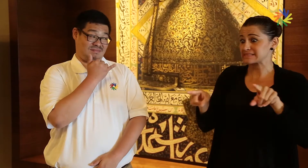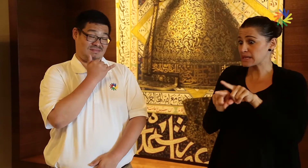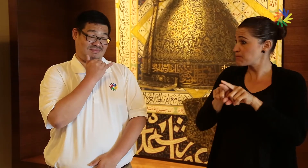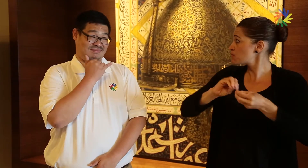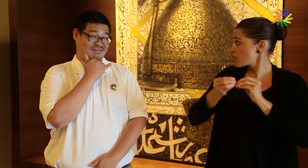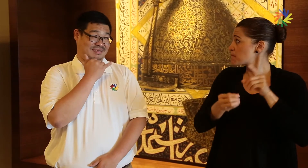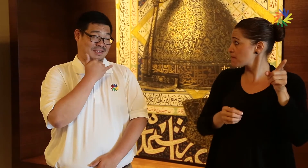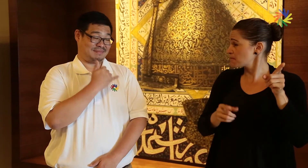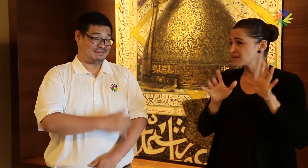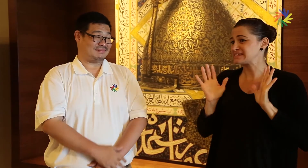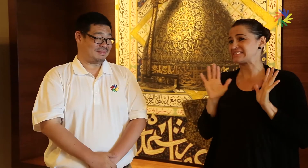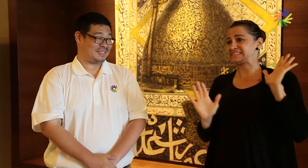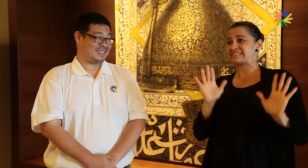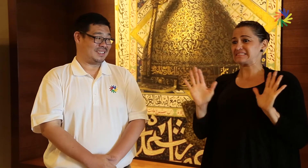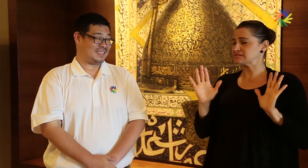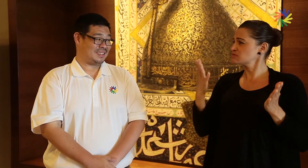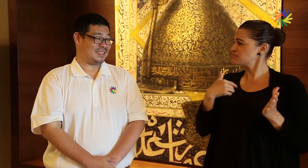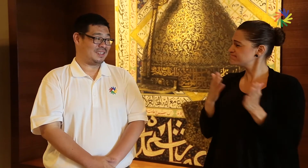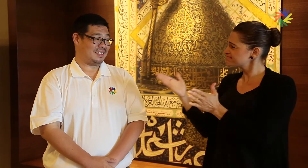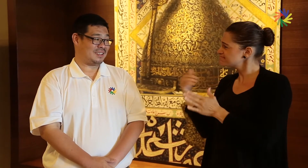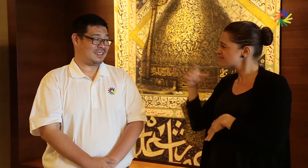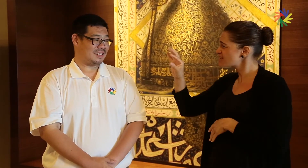of staging the Games.